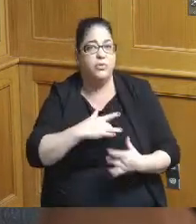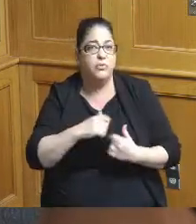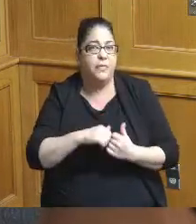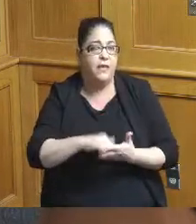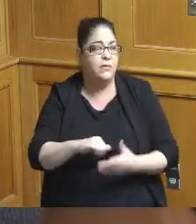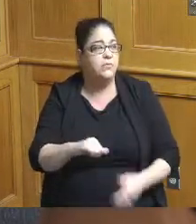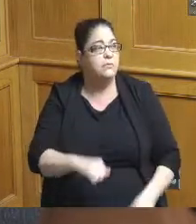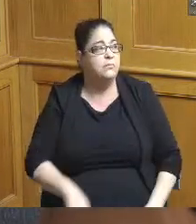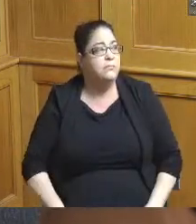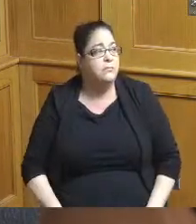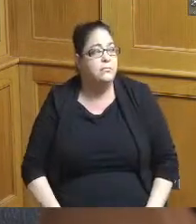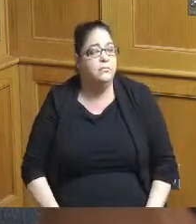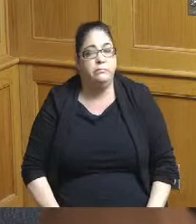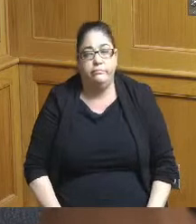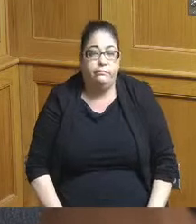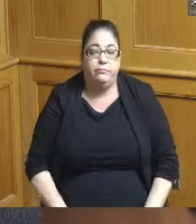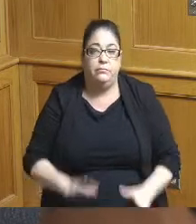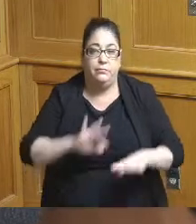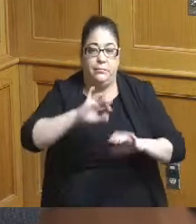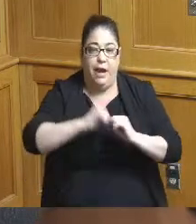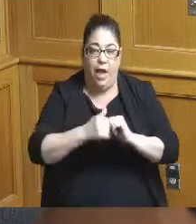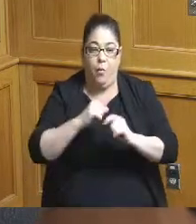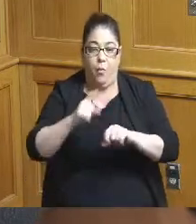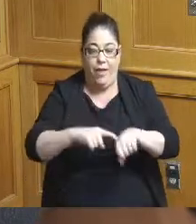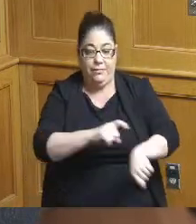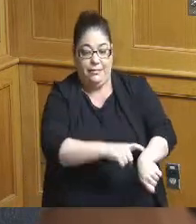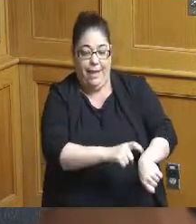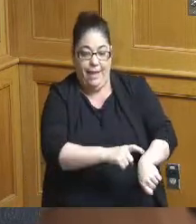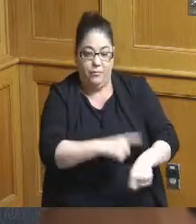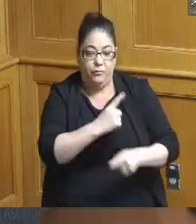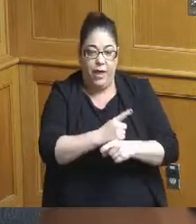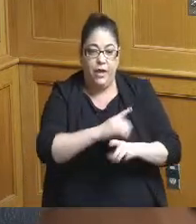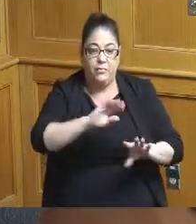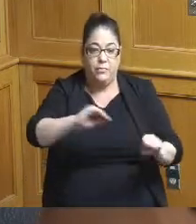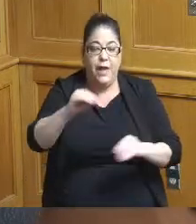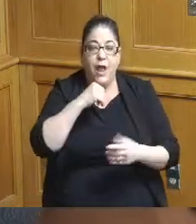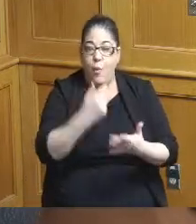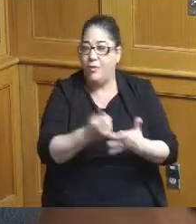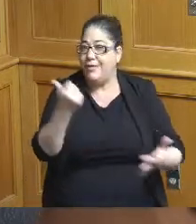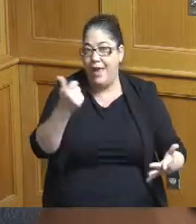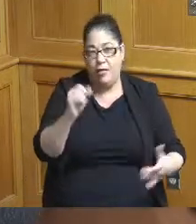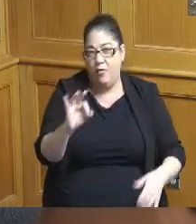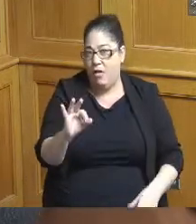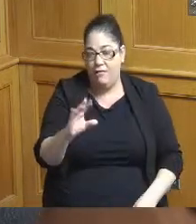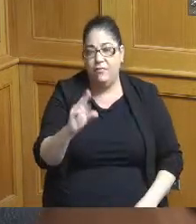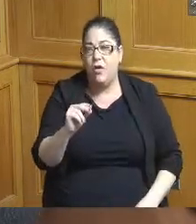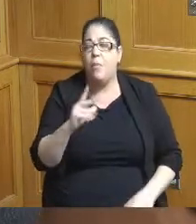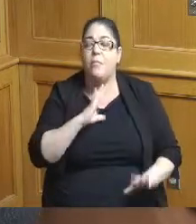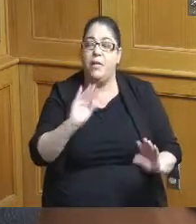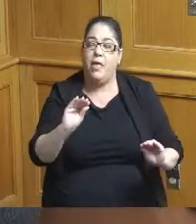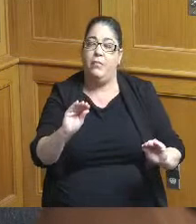well so I don't know when we do that not to take out things but maybe shift some things around